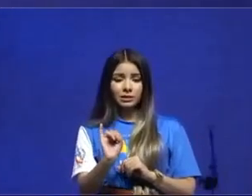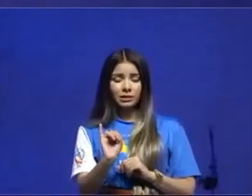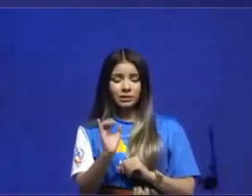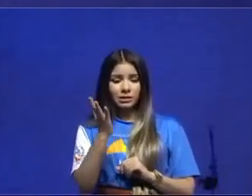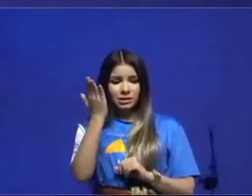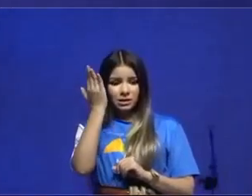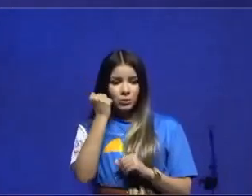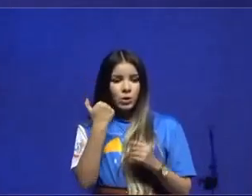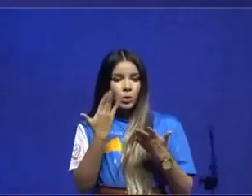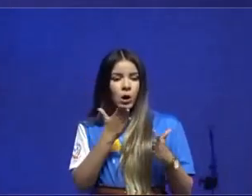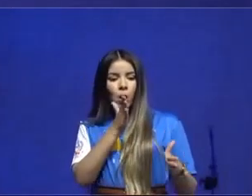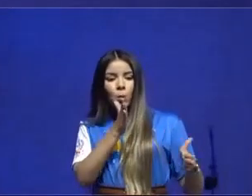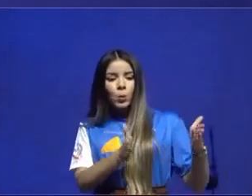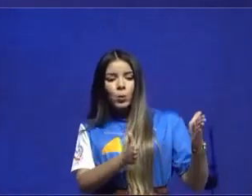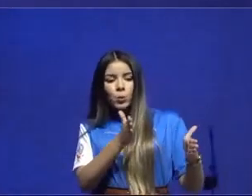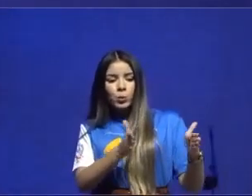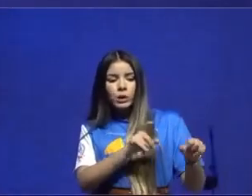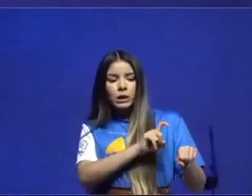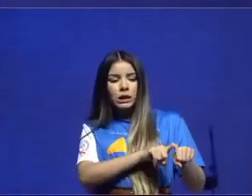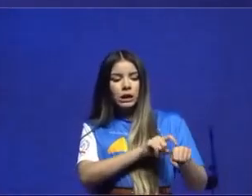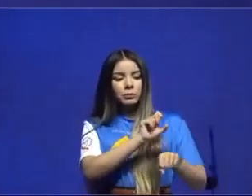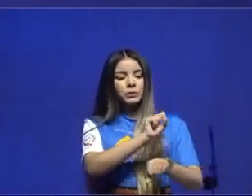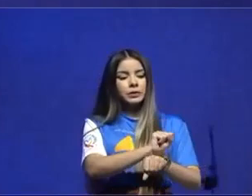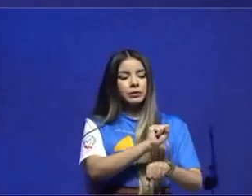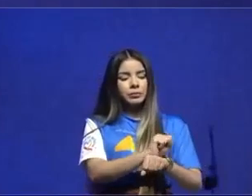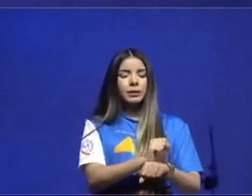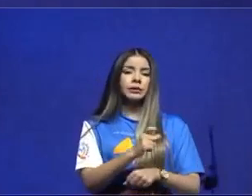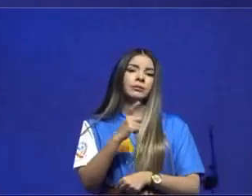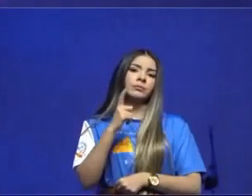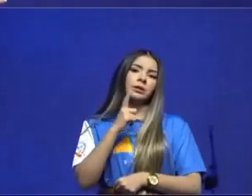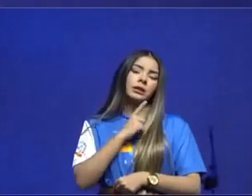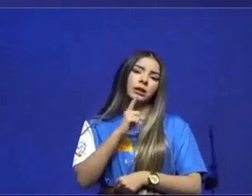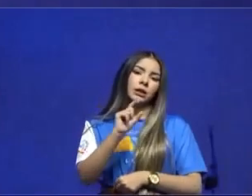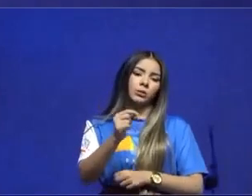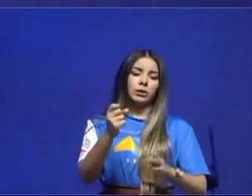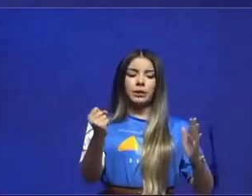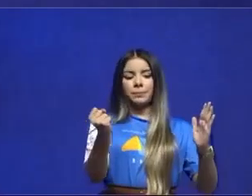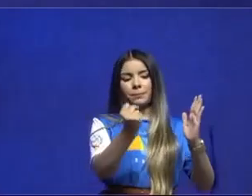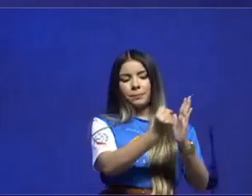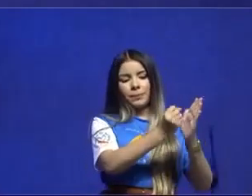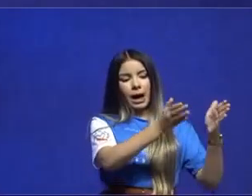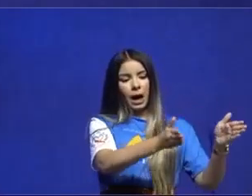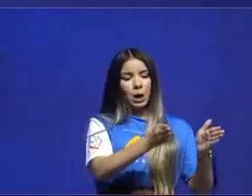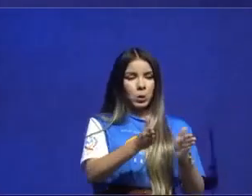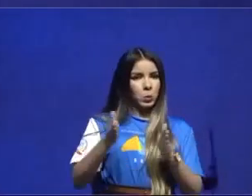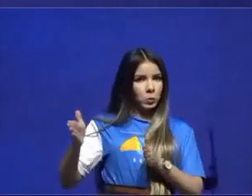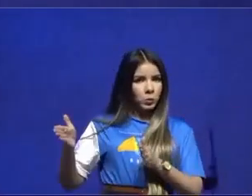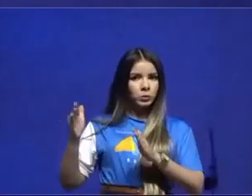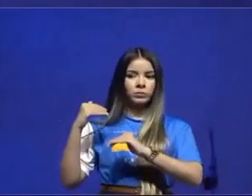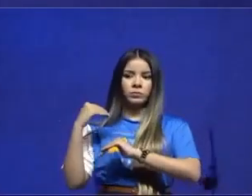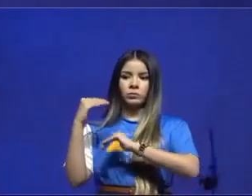we have to wait for that there are developmental milestones So the